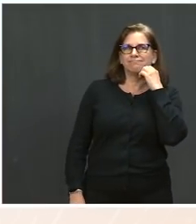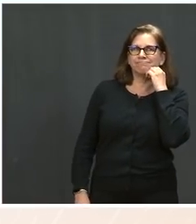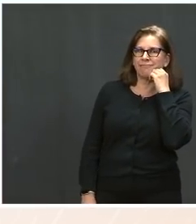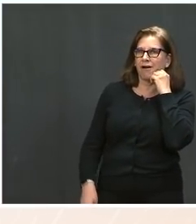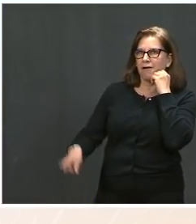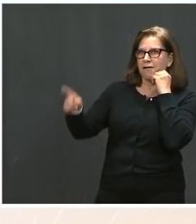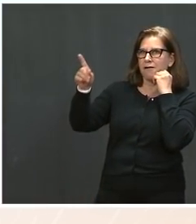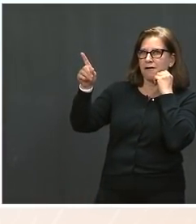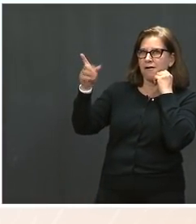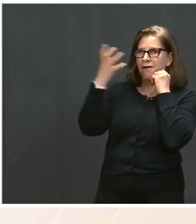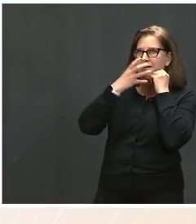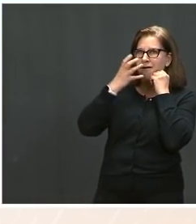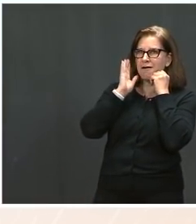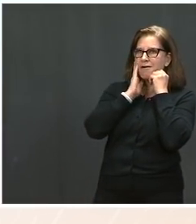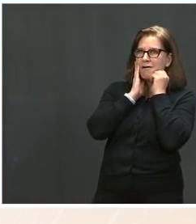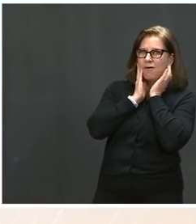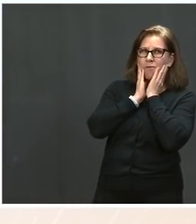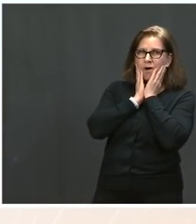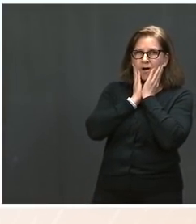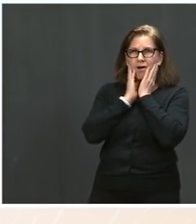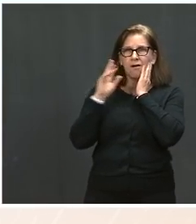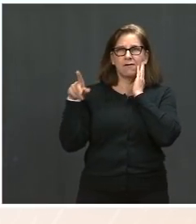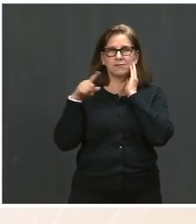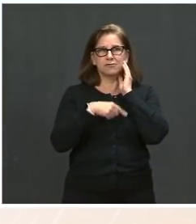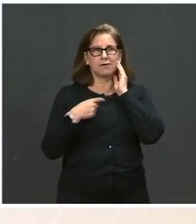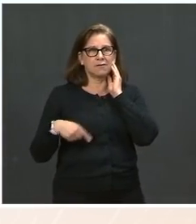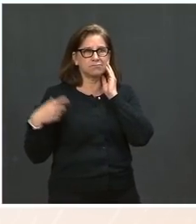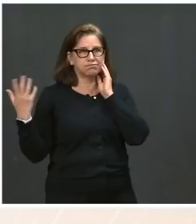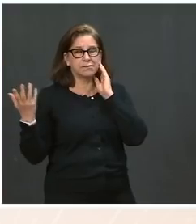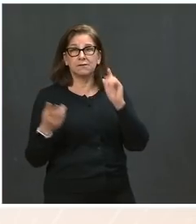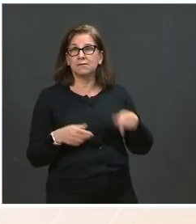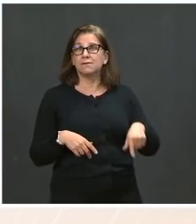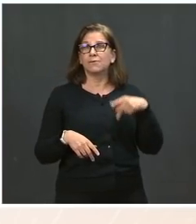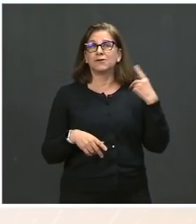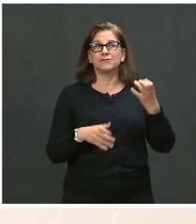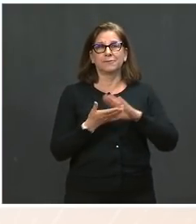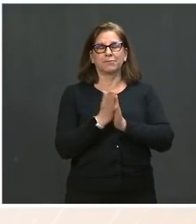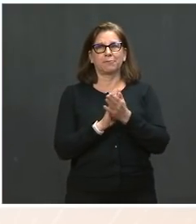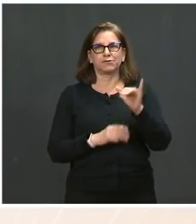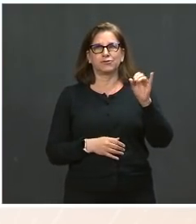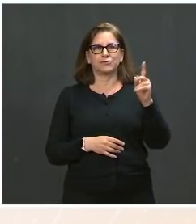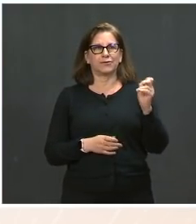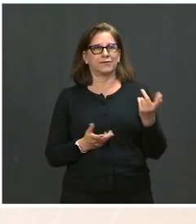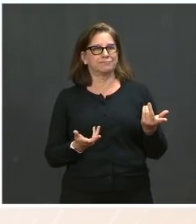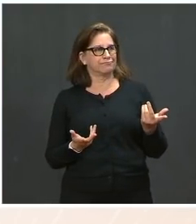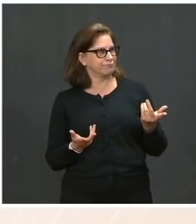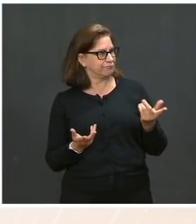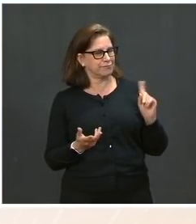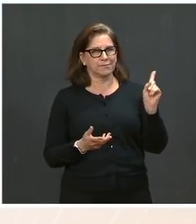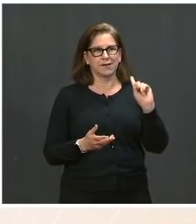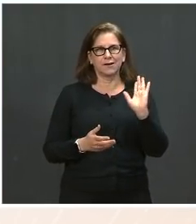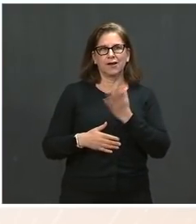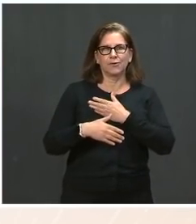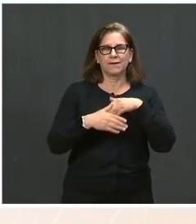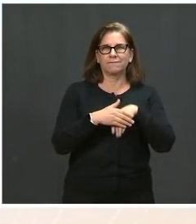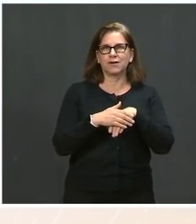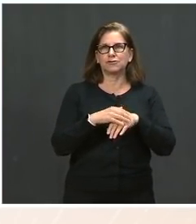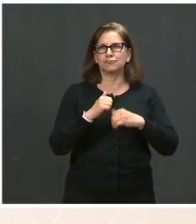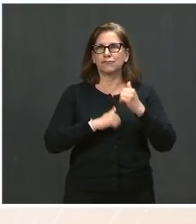it's a joke in Washington, Infrastructure Week. And Democrats and Republicans have been making that joke, but it's not a joke anymore. We need to get it done.